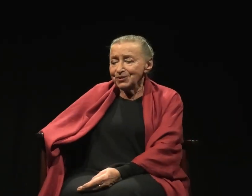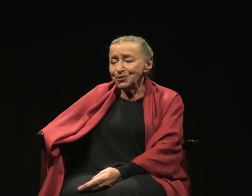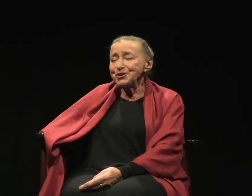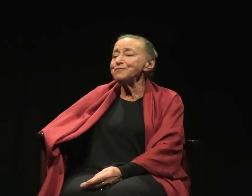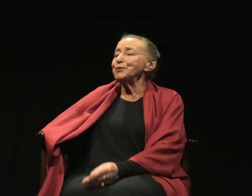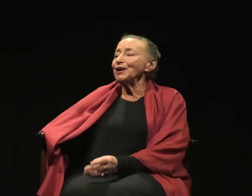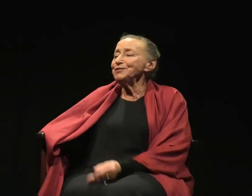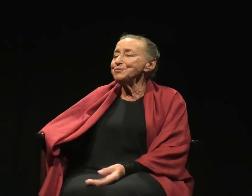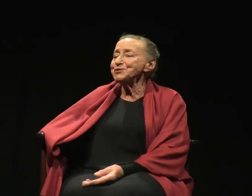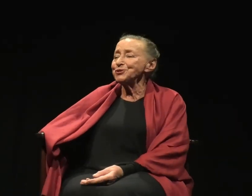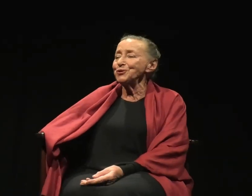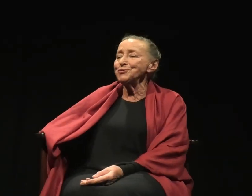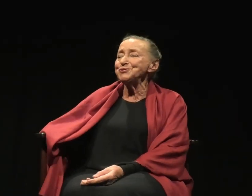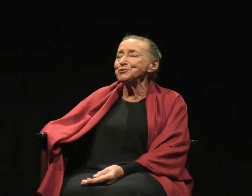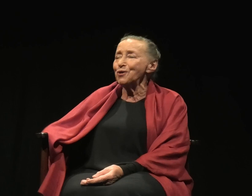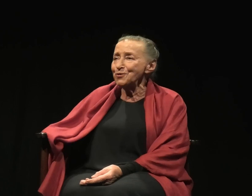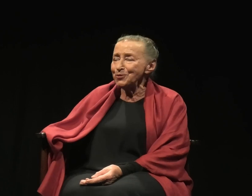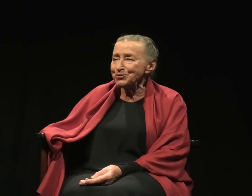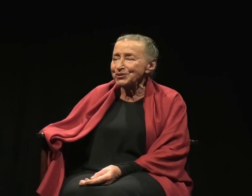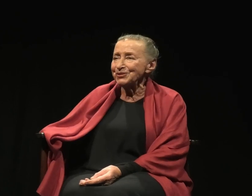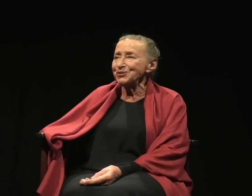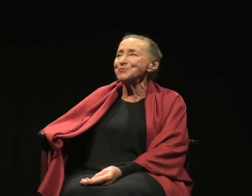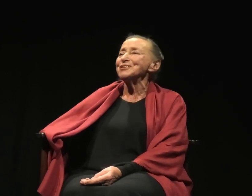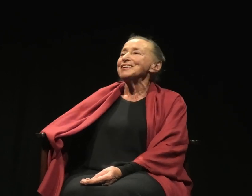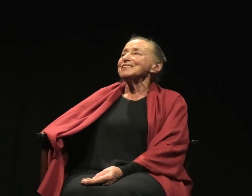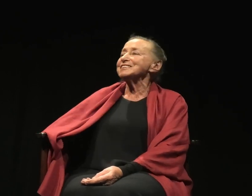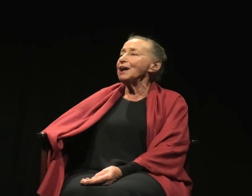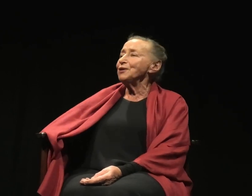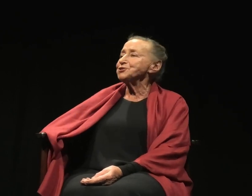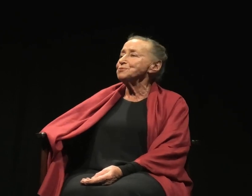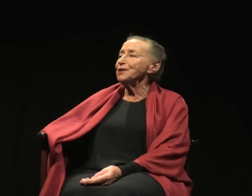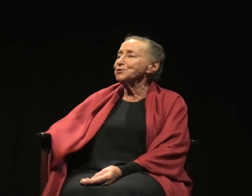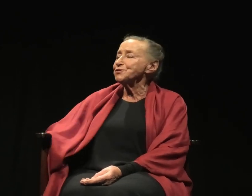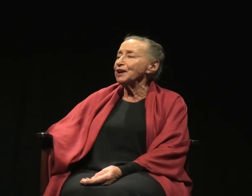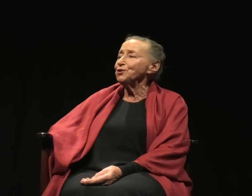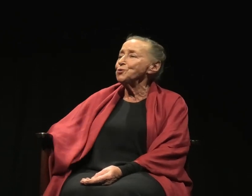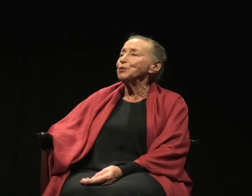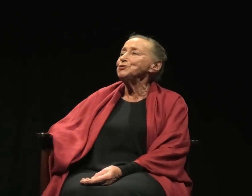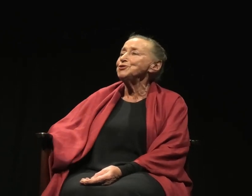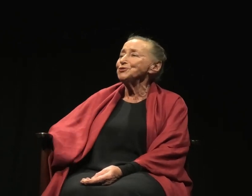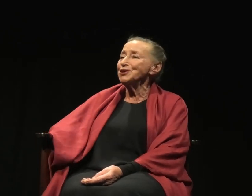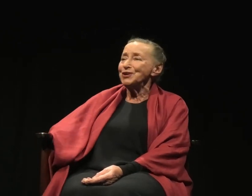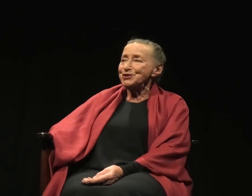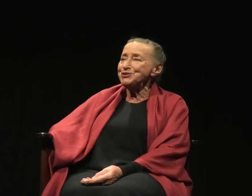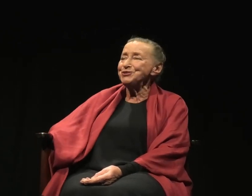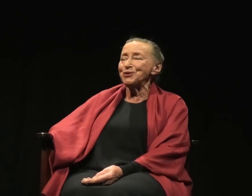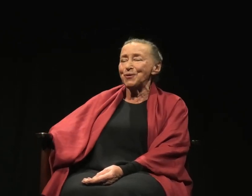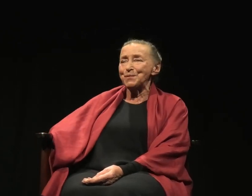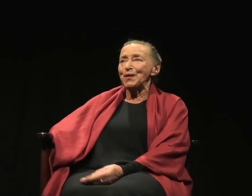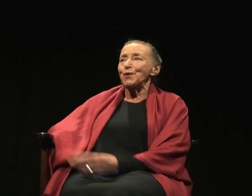Dressed in her morning clothes, her blond head bare, a sieve held in her hands, Zosia stood there.